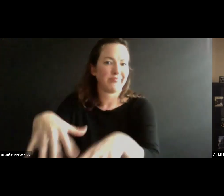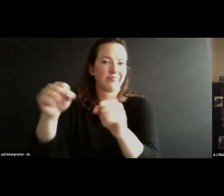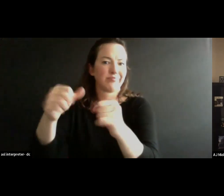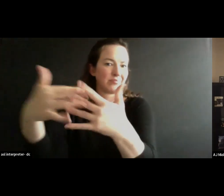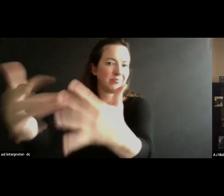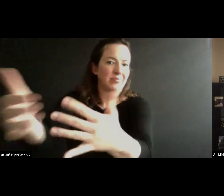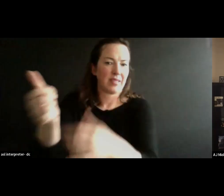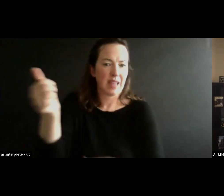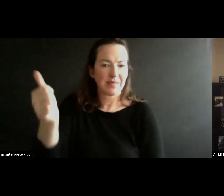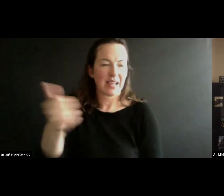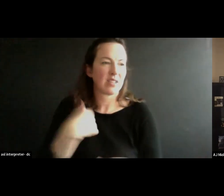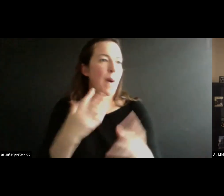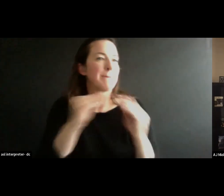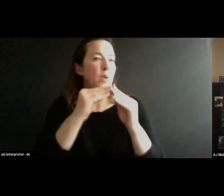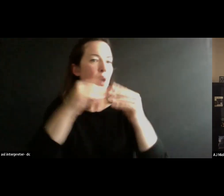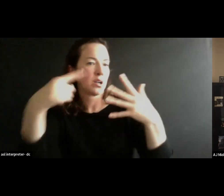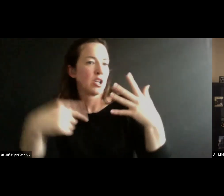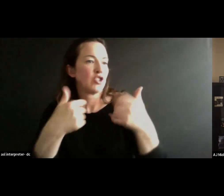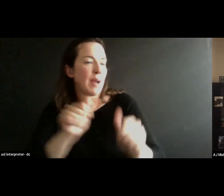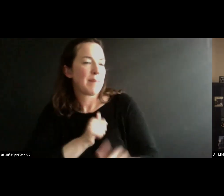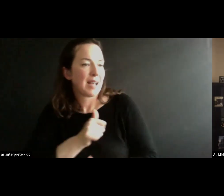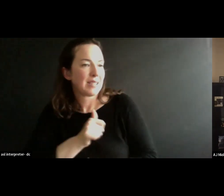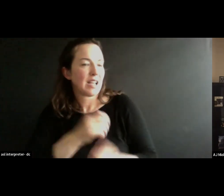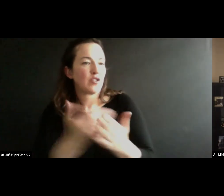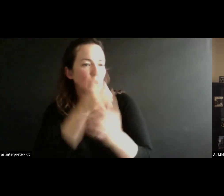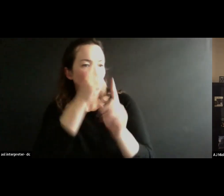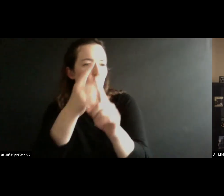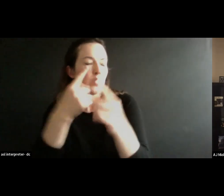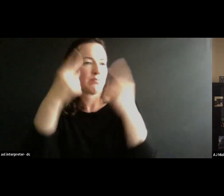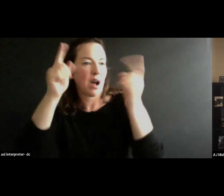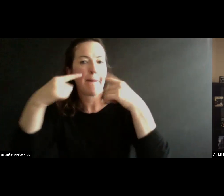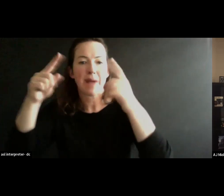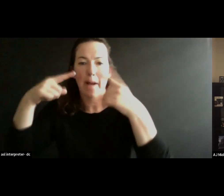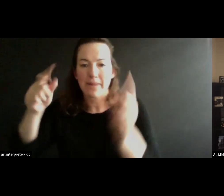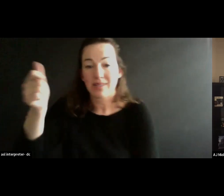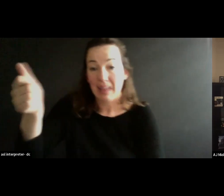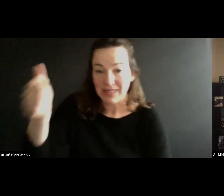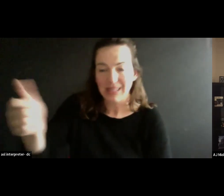do that. I'm gonna try this on my own look where I'm getting. So it sounds like those